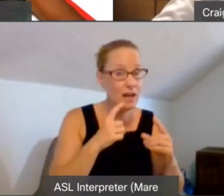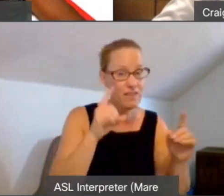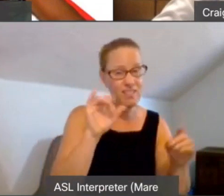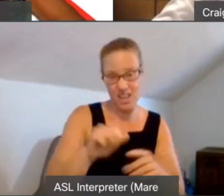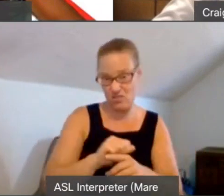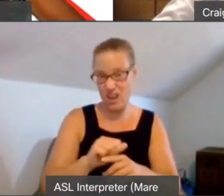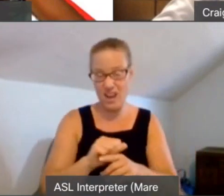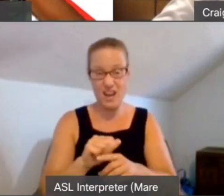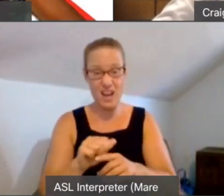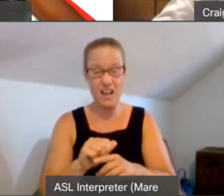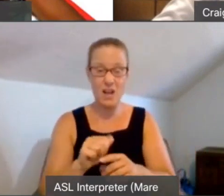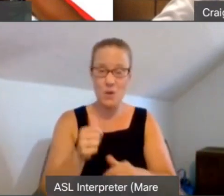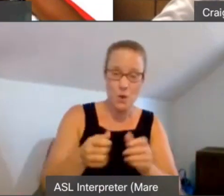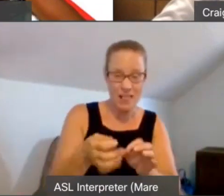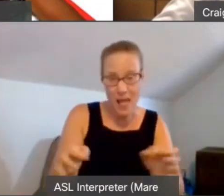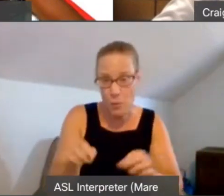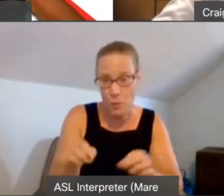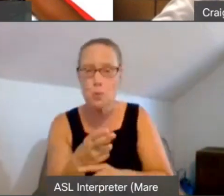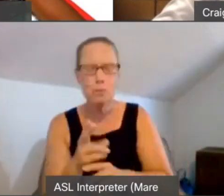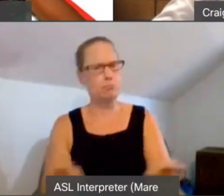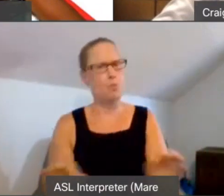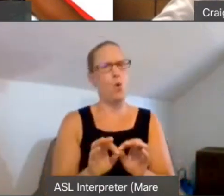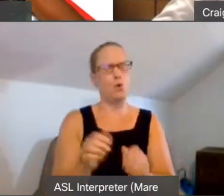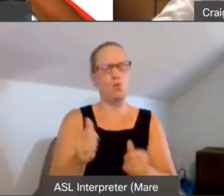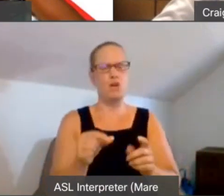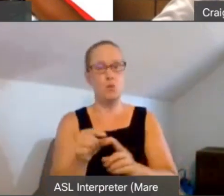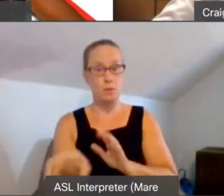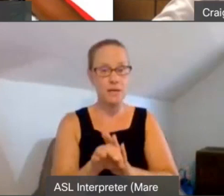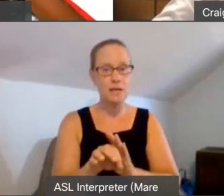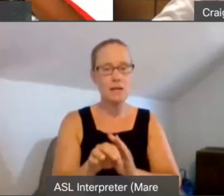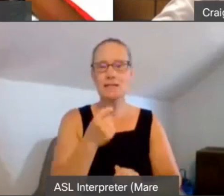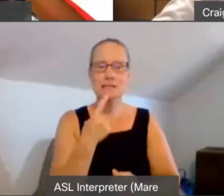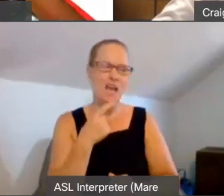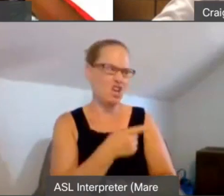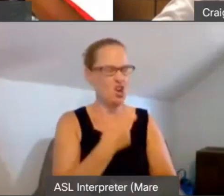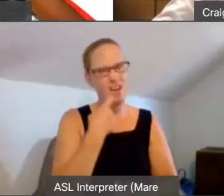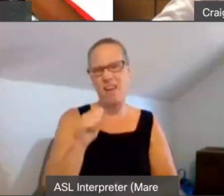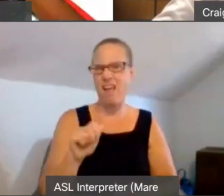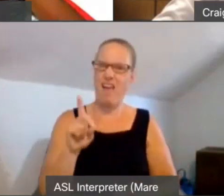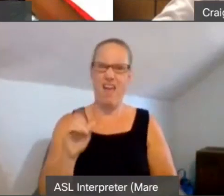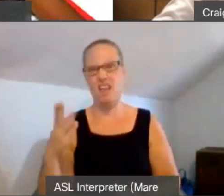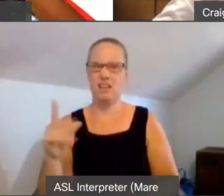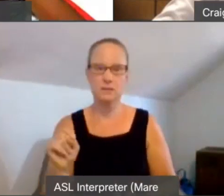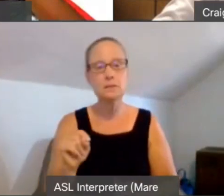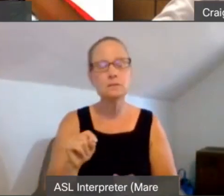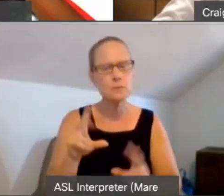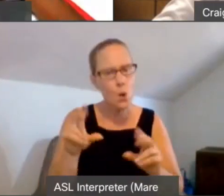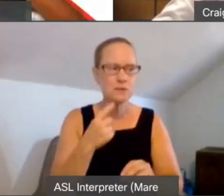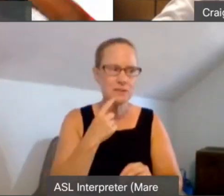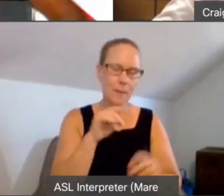word, language is super important how, you know, not saying you're an addict like saying person in recovery,